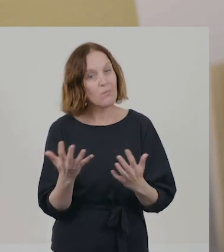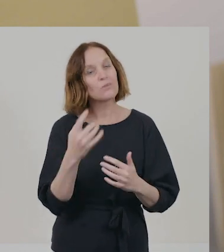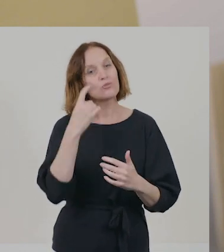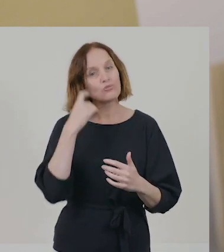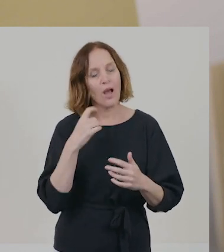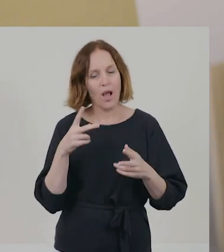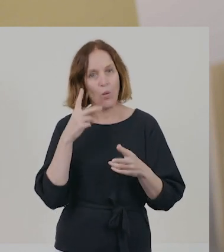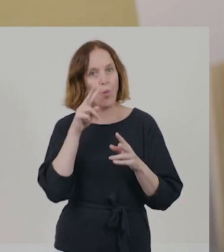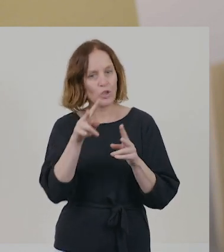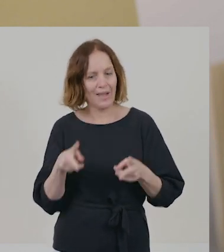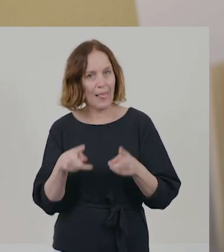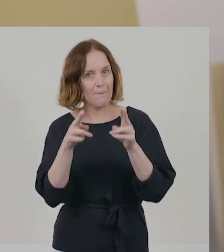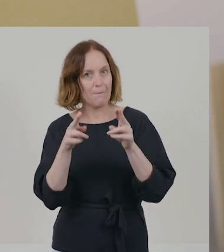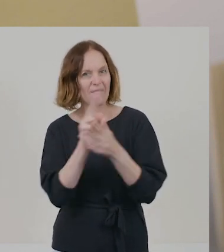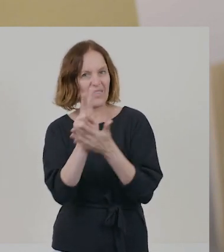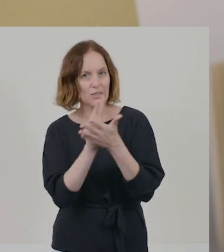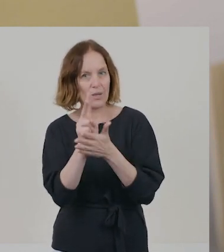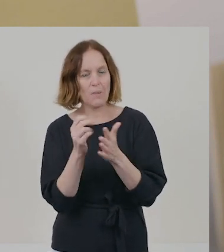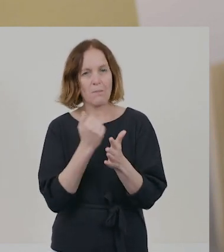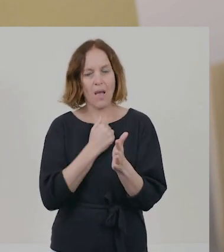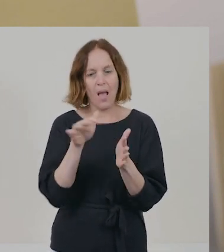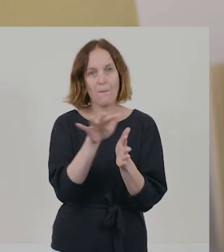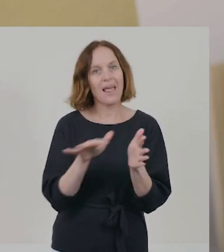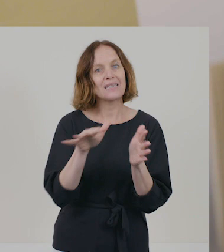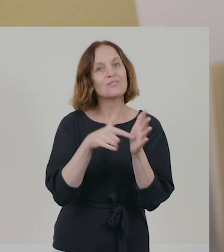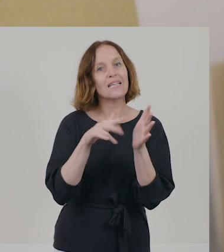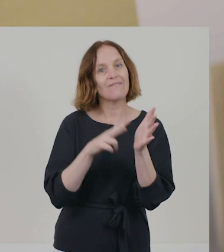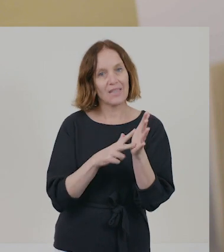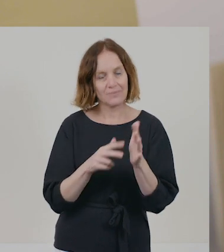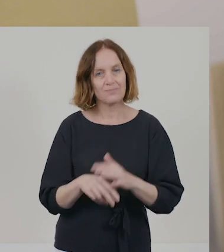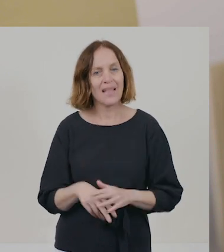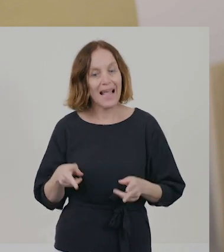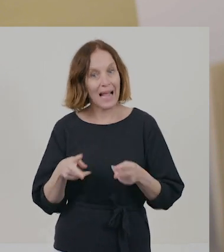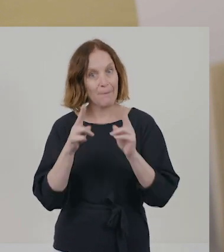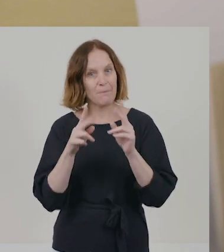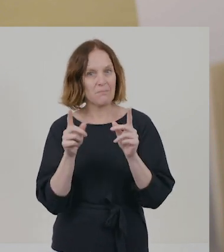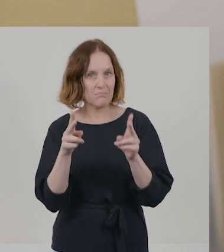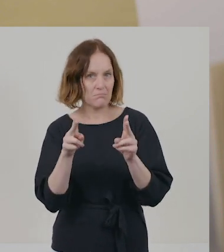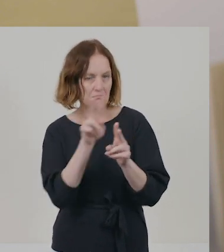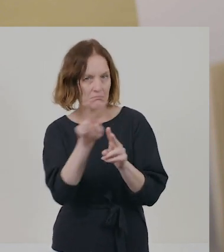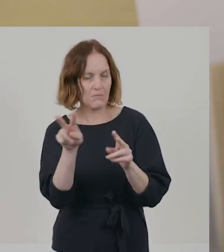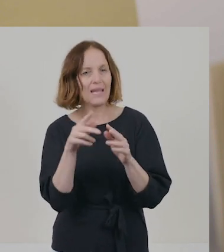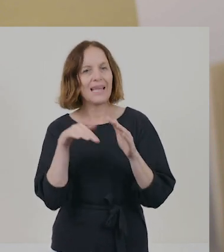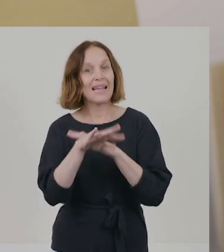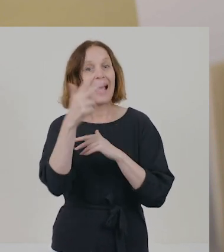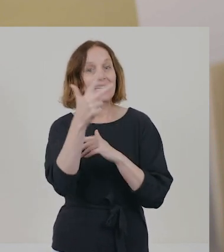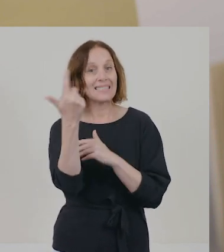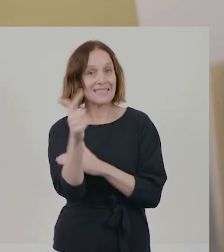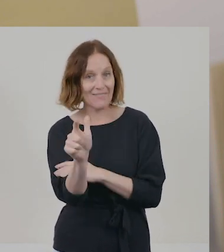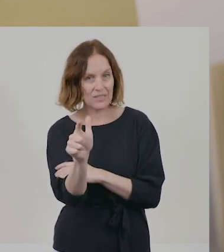we are going to watch a clip from the television show, 'My Place'. The clip is set in the 1870s,